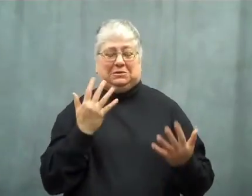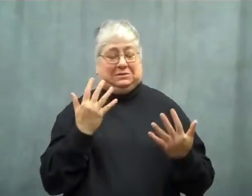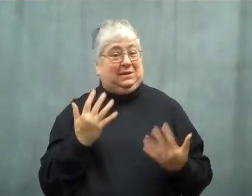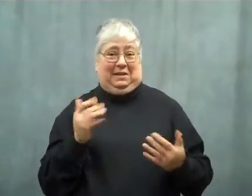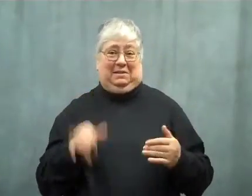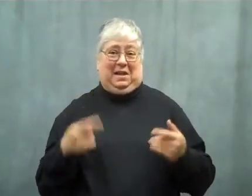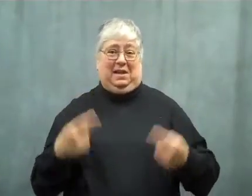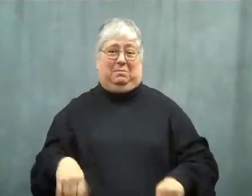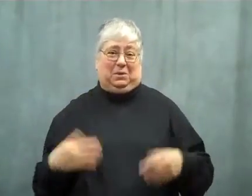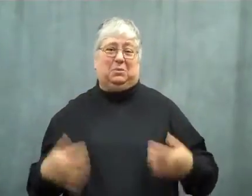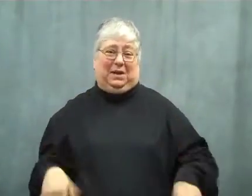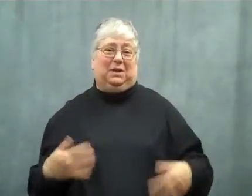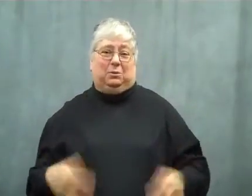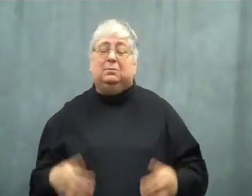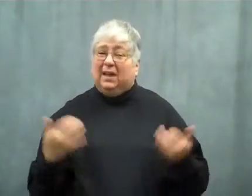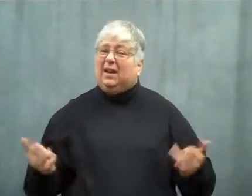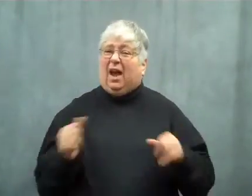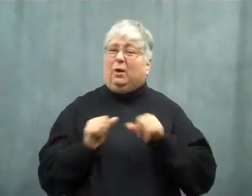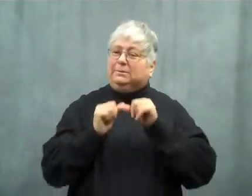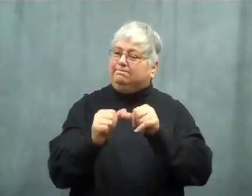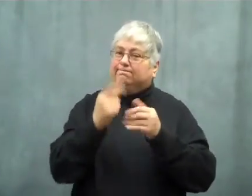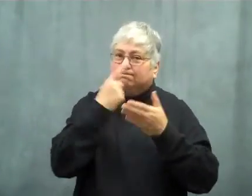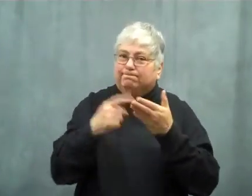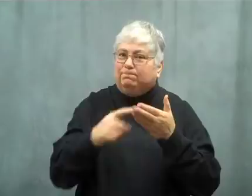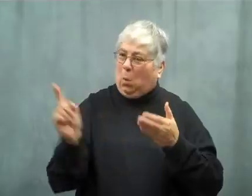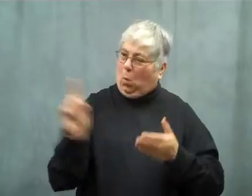It's so sad what happened.